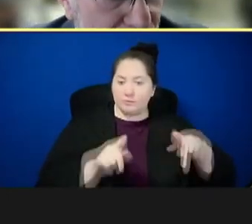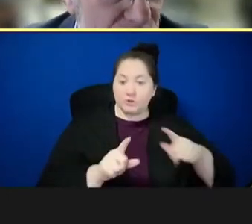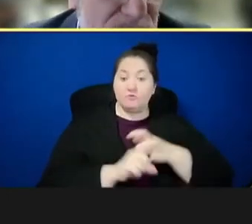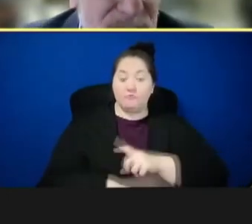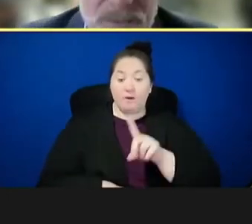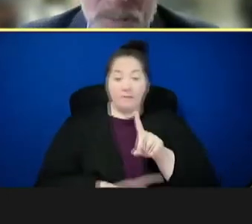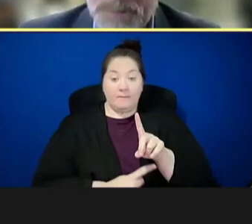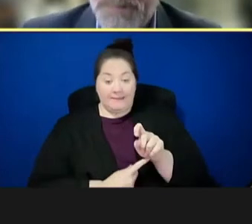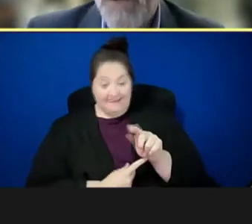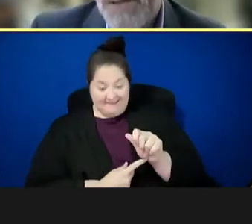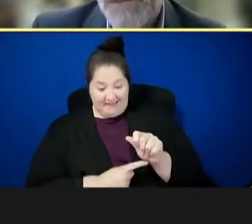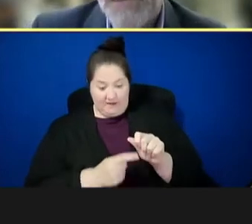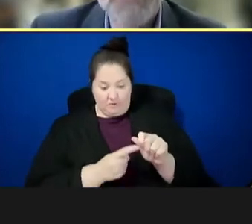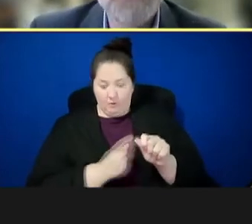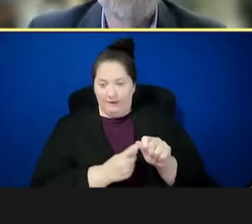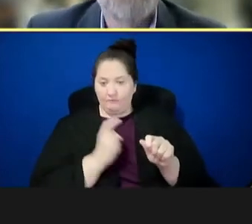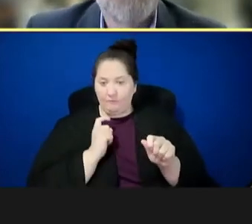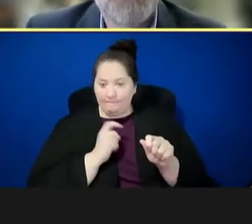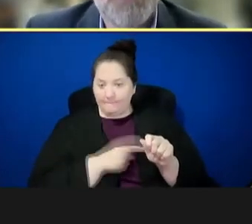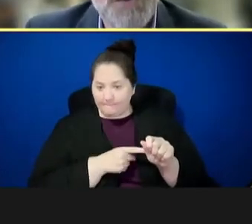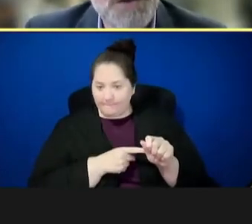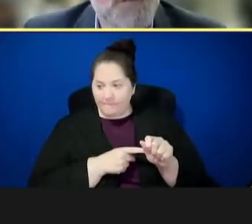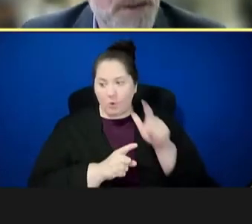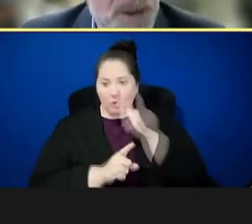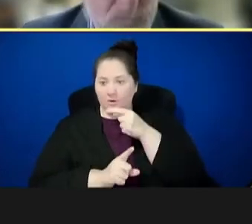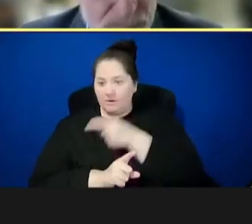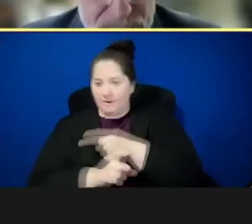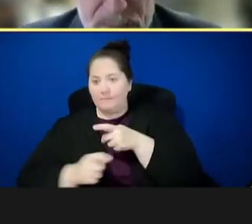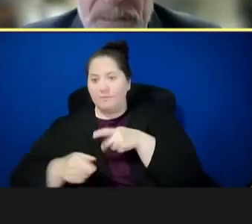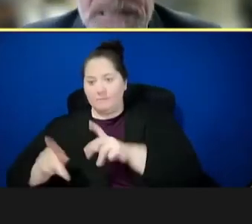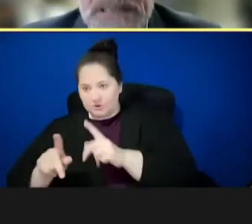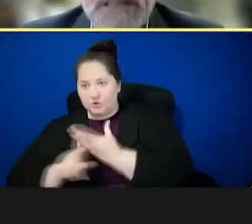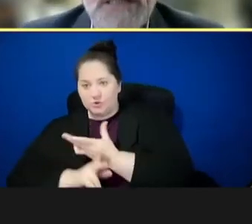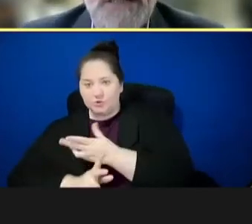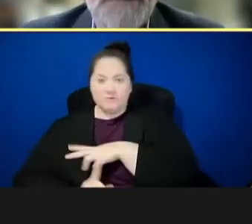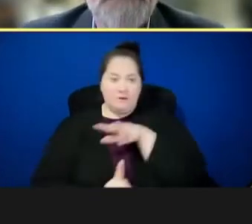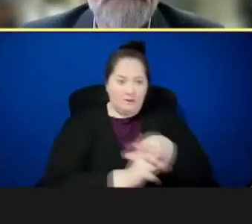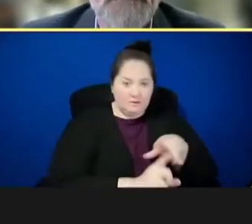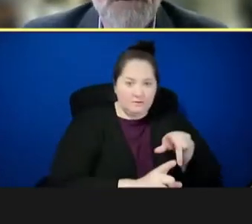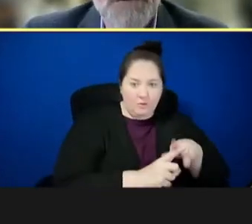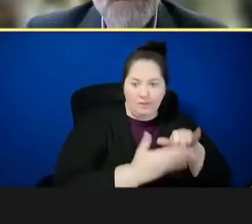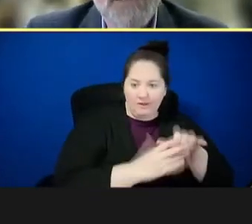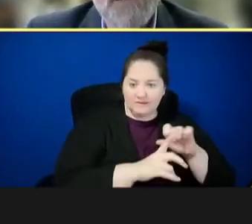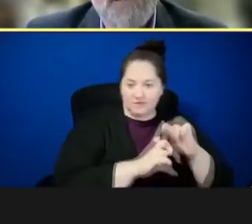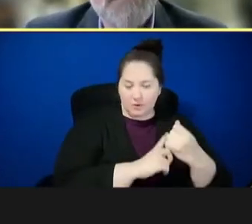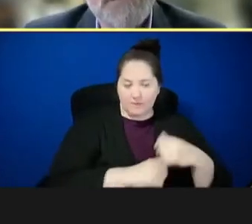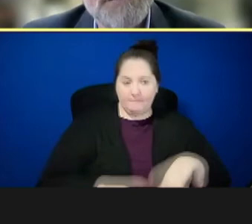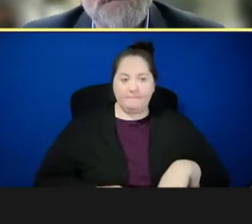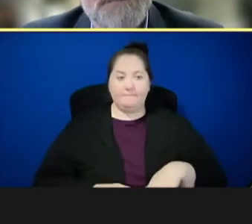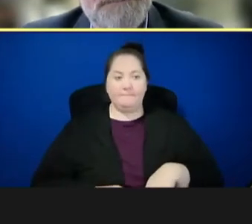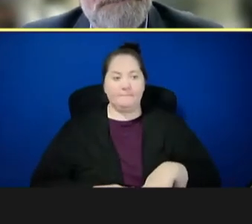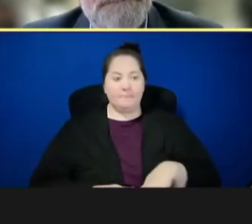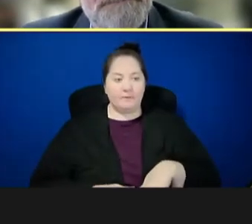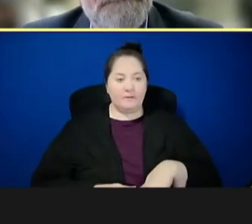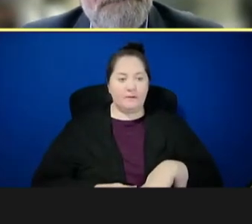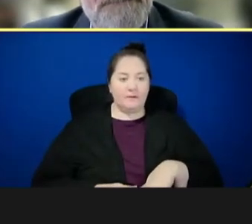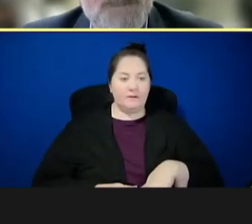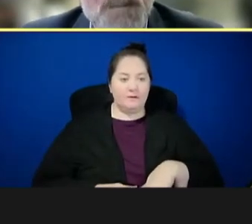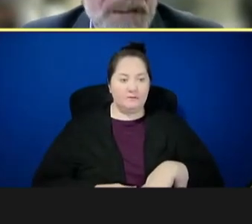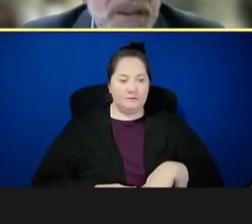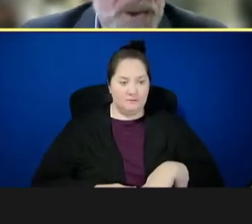those individuals belongs to, to use for this purpose. If you go to the next slide, please.